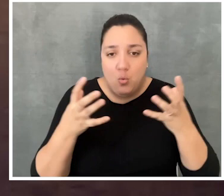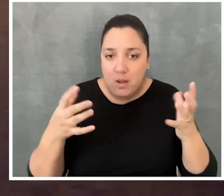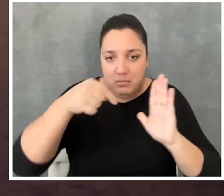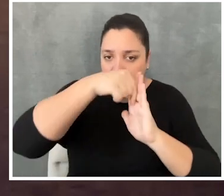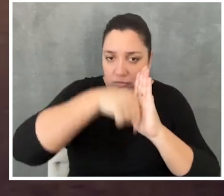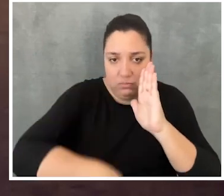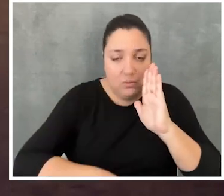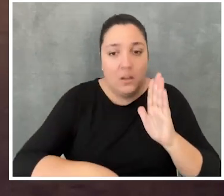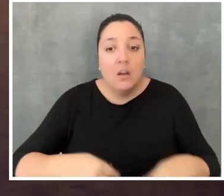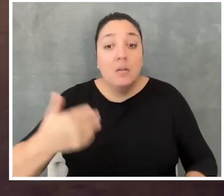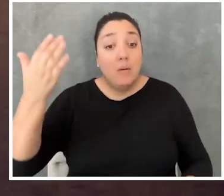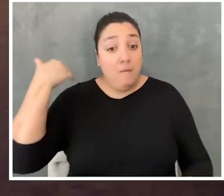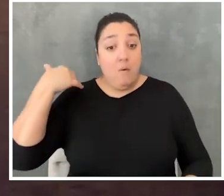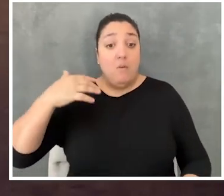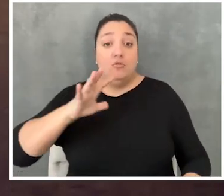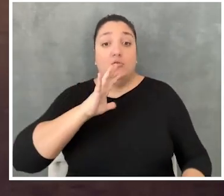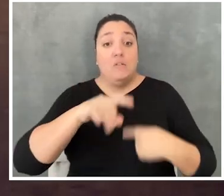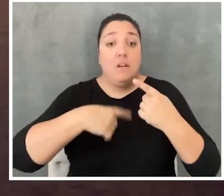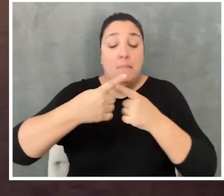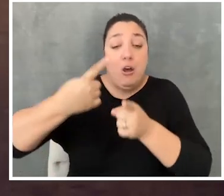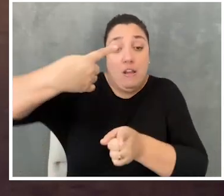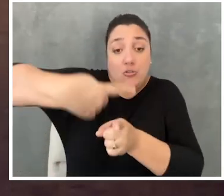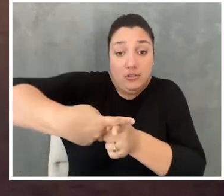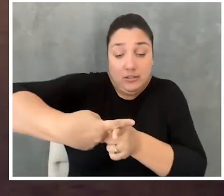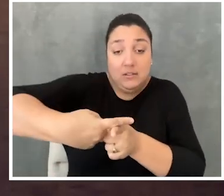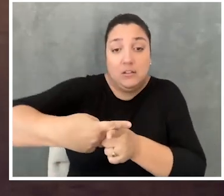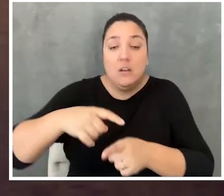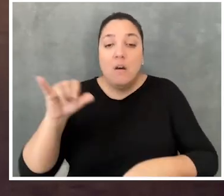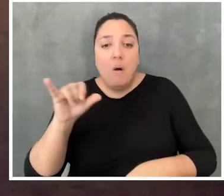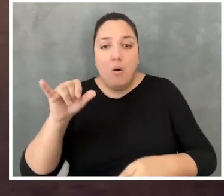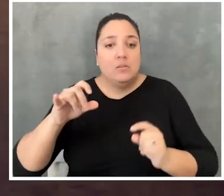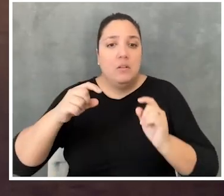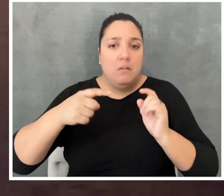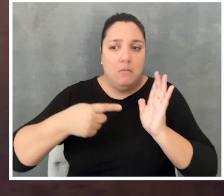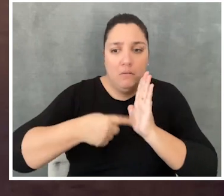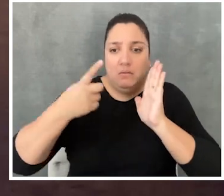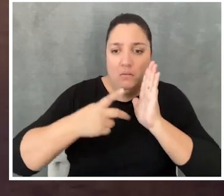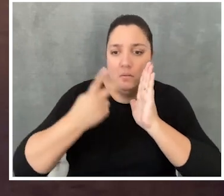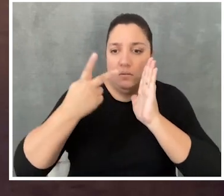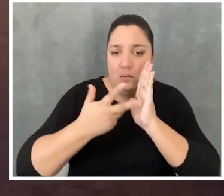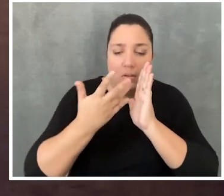as we did in the beginning, and the compounding effects of how more than one